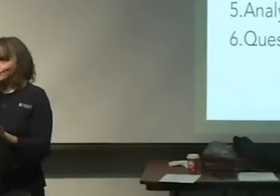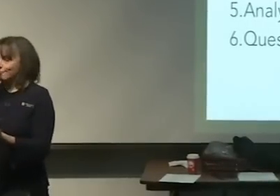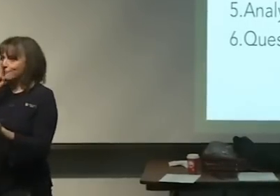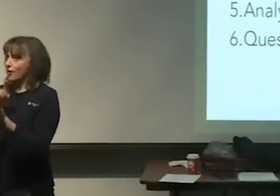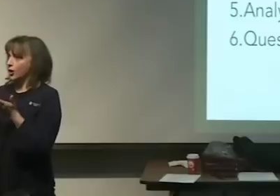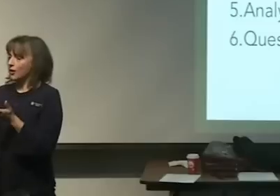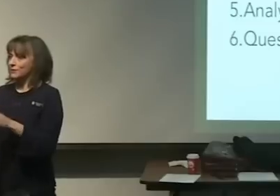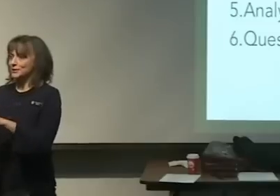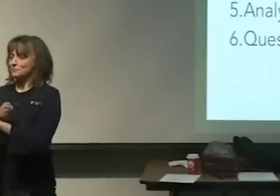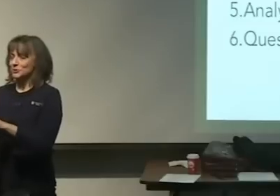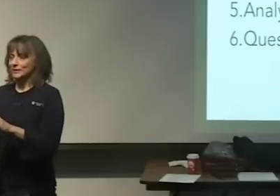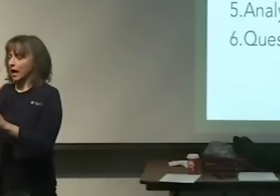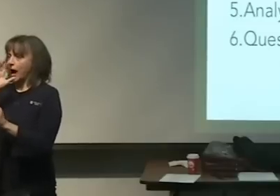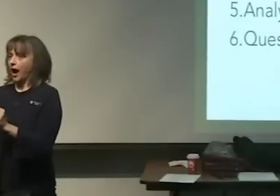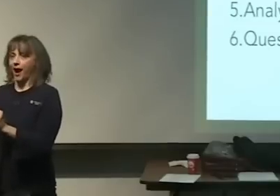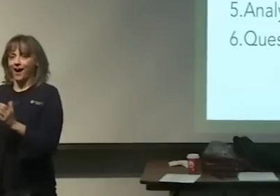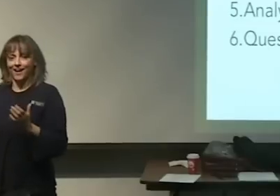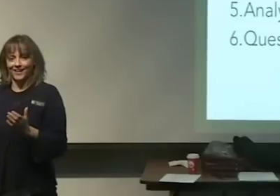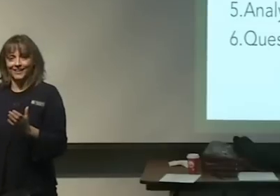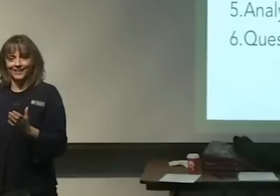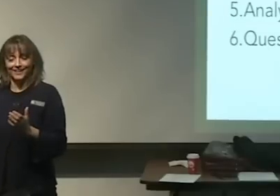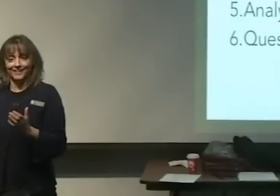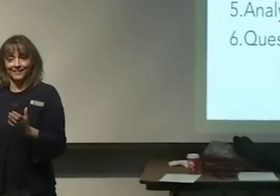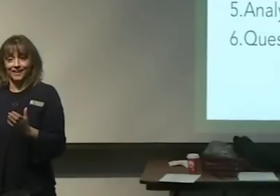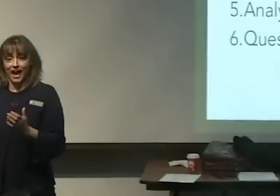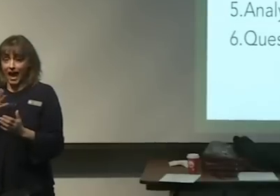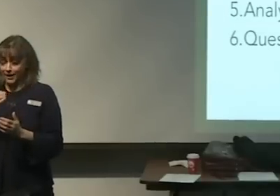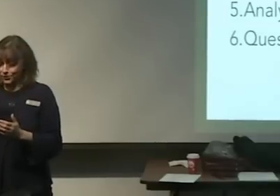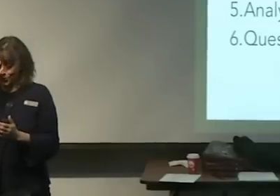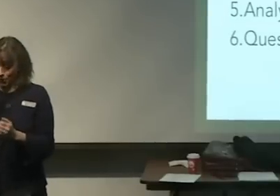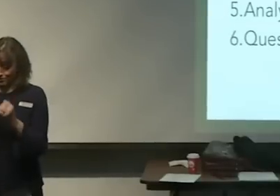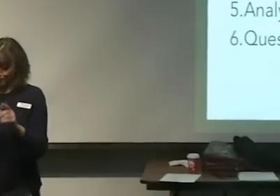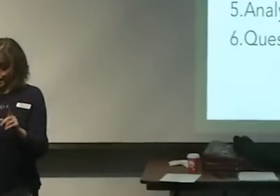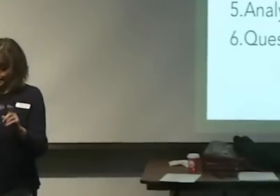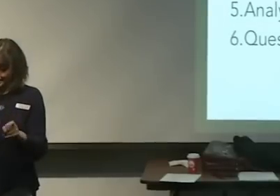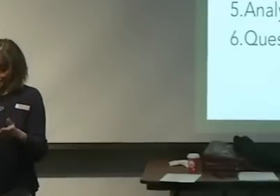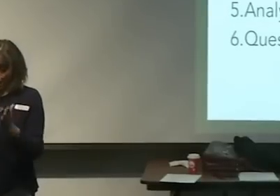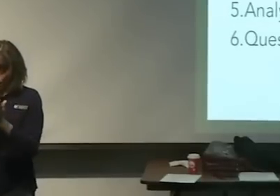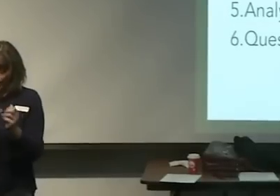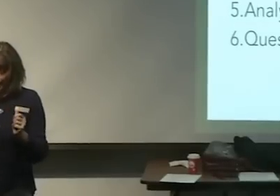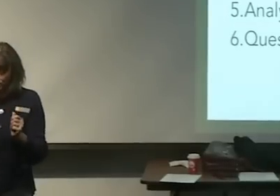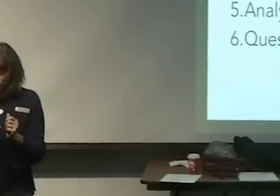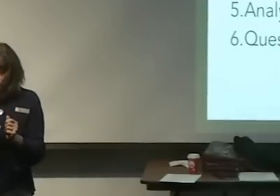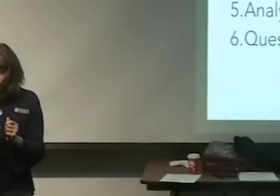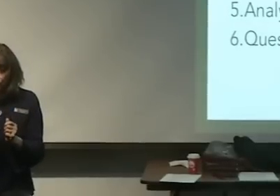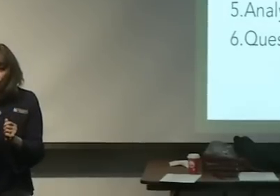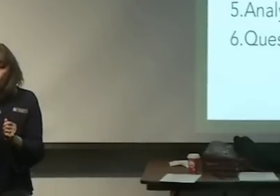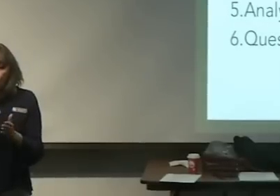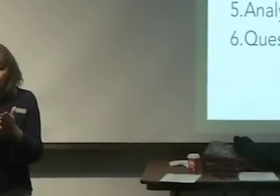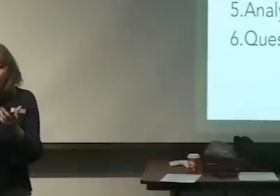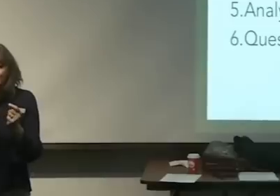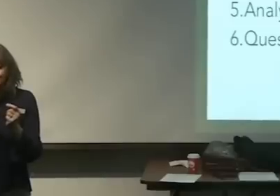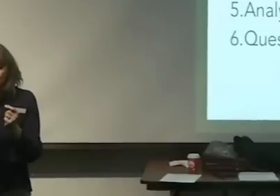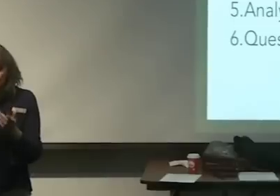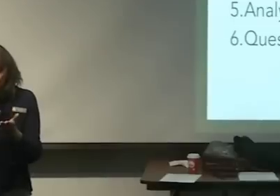I make it a learning outcome. That makes it hard to assess, but I tell you on the final exam there will be a question where I will ask you what did you fall in love with? In one paragraph explain to me.